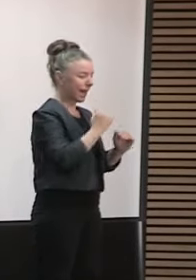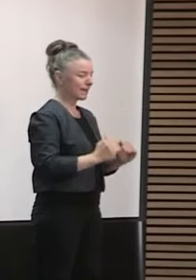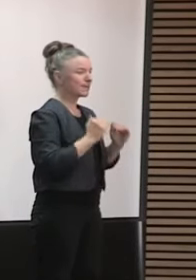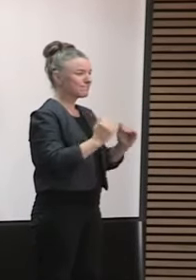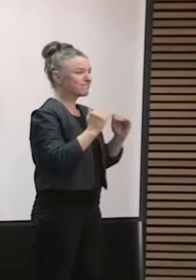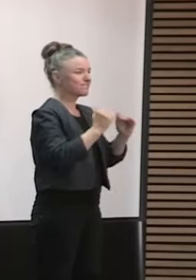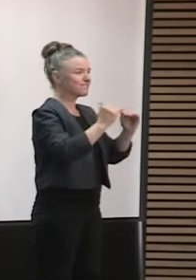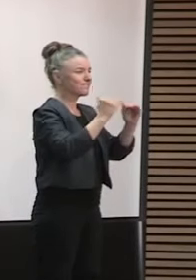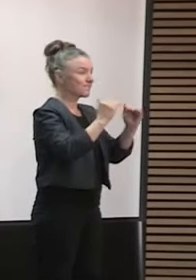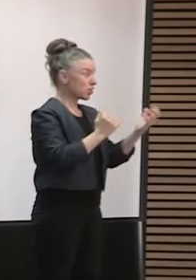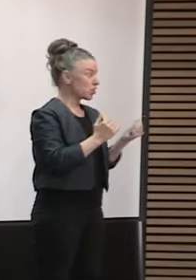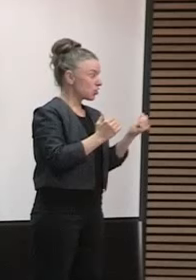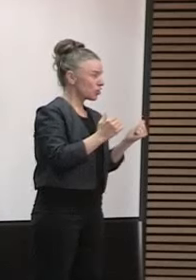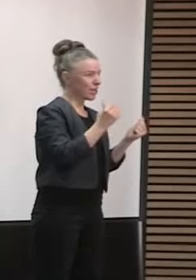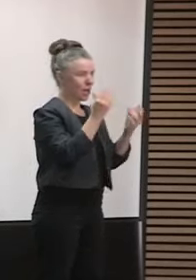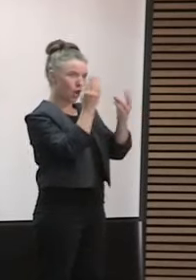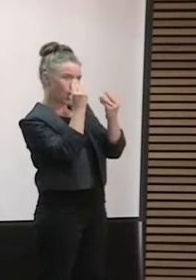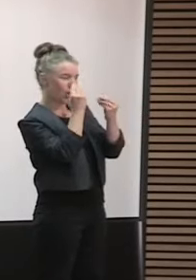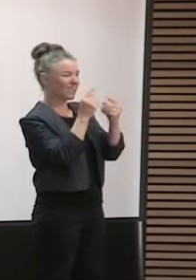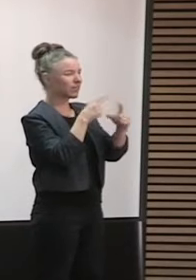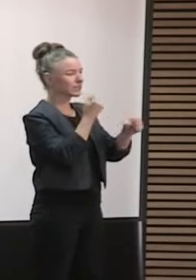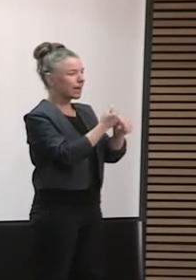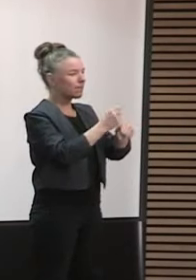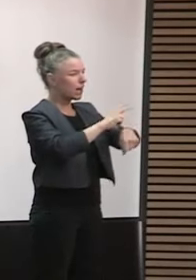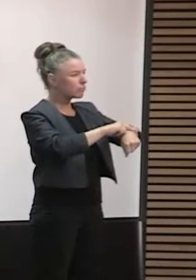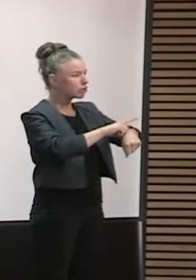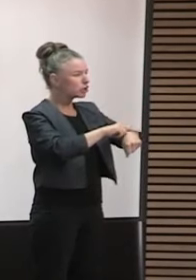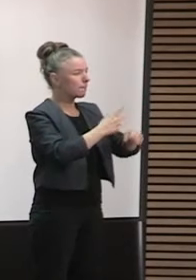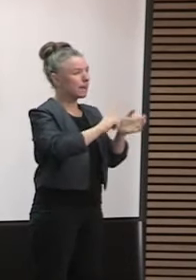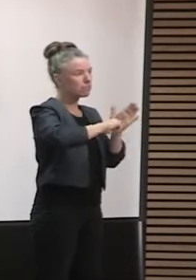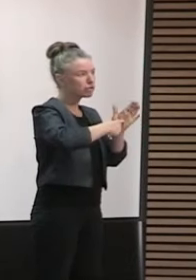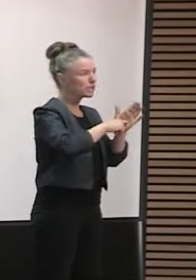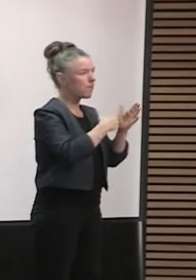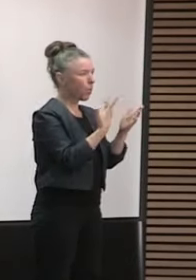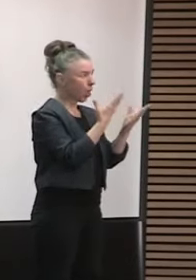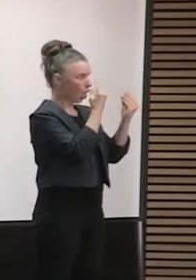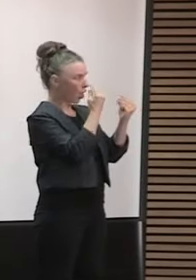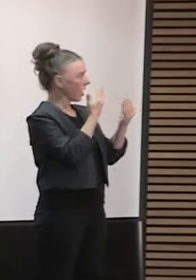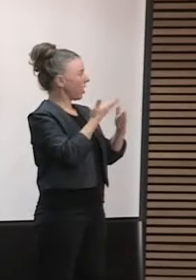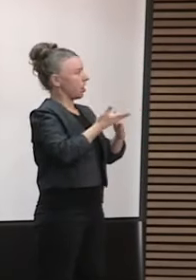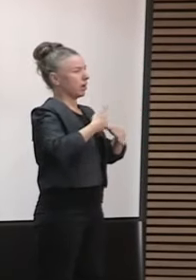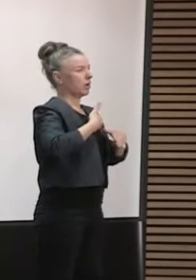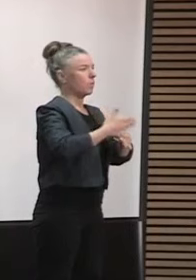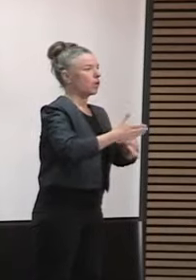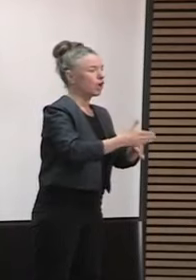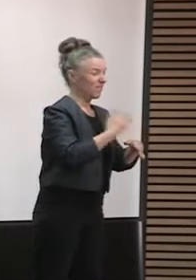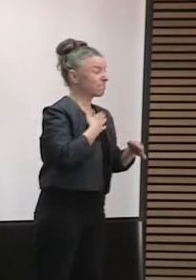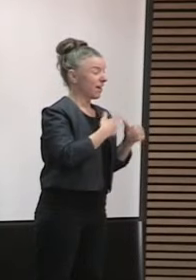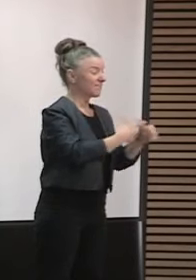Dr Bloomfield, the draft arrangement for a travel bubble was being drawn up with Cook Islands last